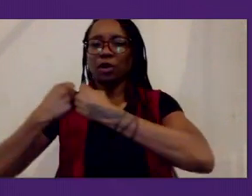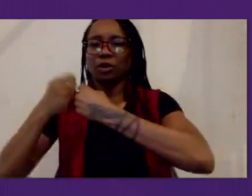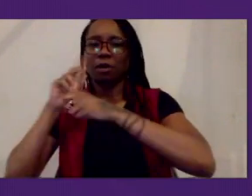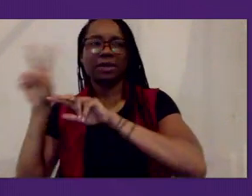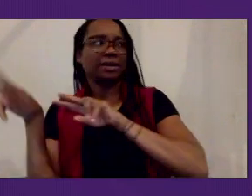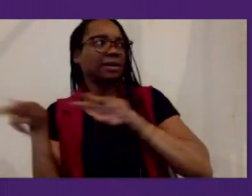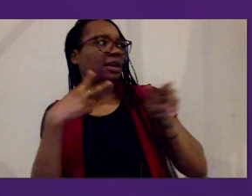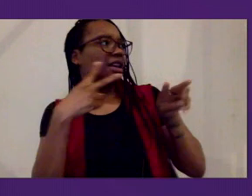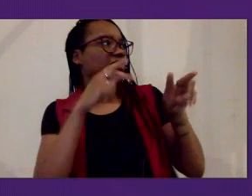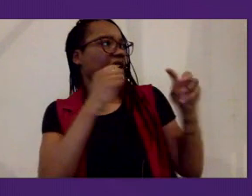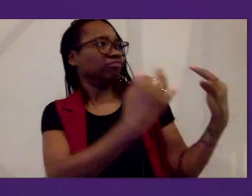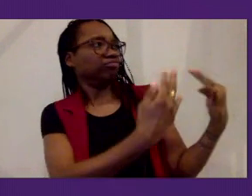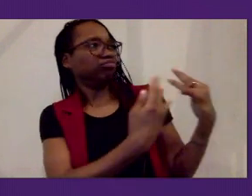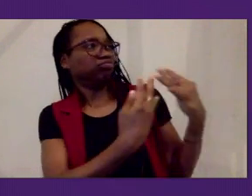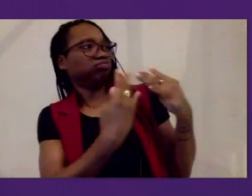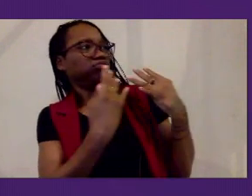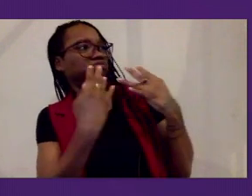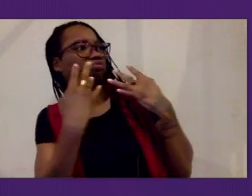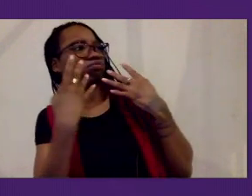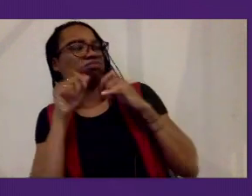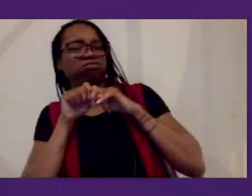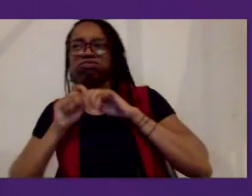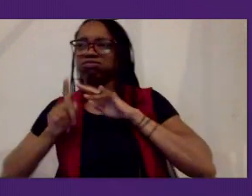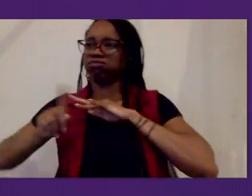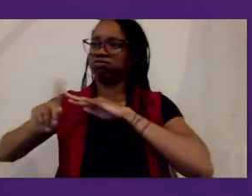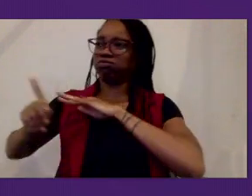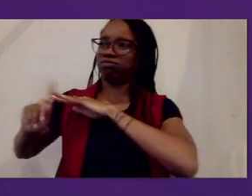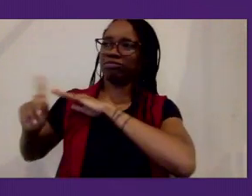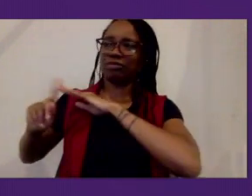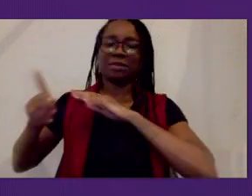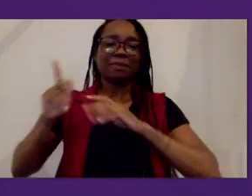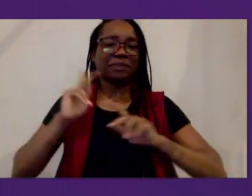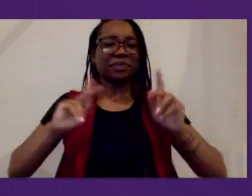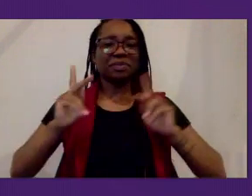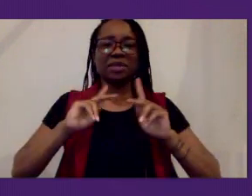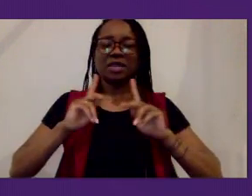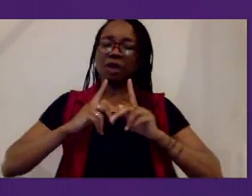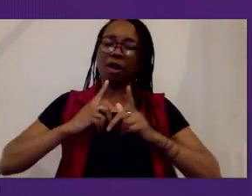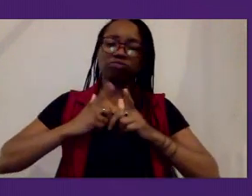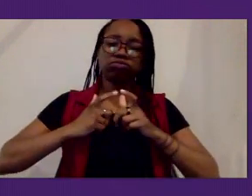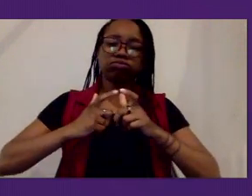running faster than you breath bloody in their throats. The boy you went to school